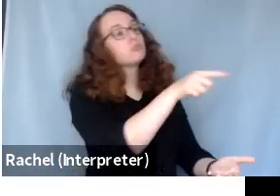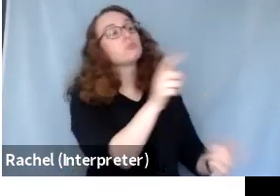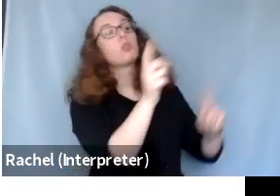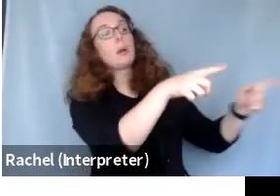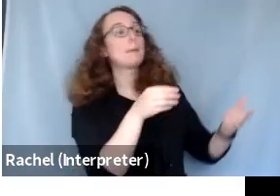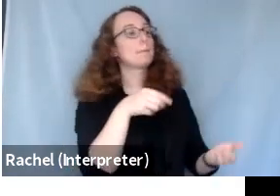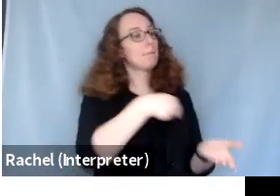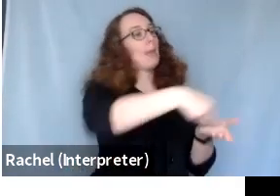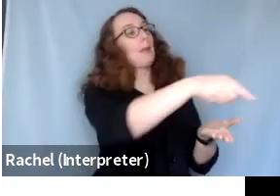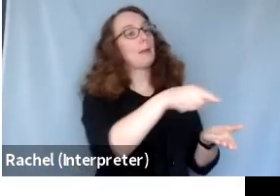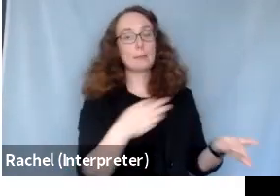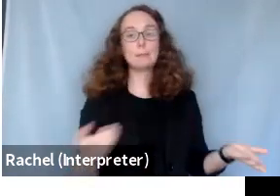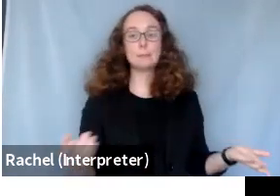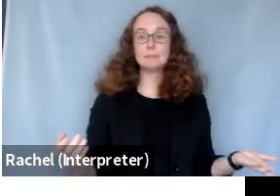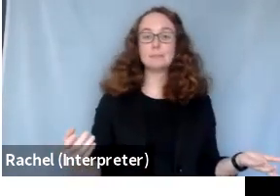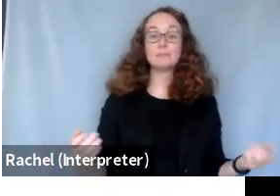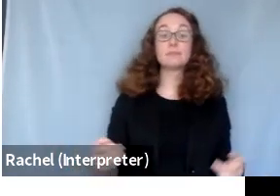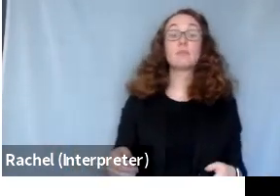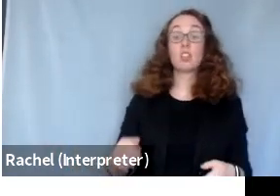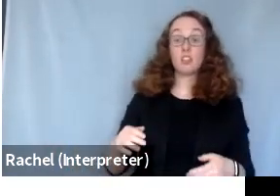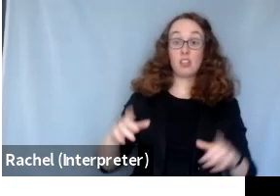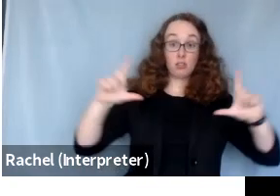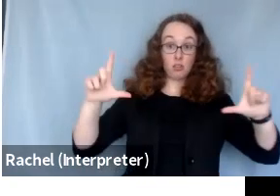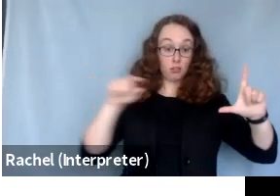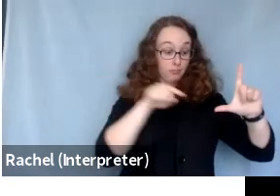My contact right down there in the bottom of the page 2172mgr@follett.com